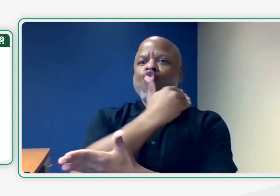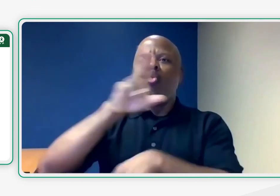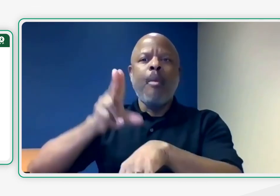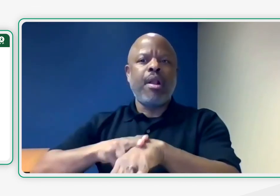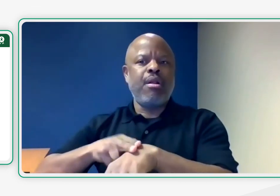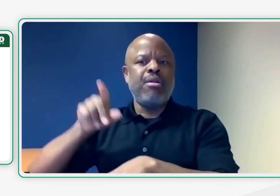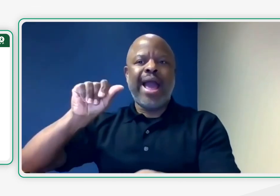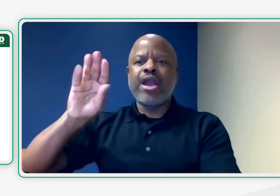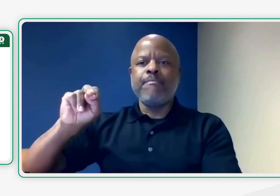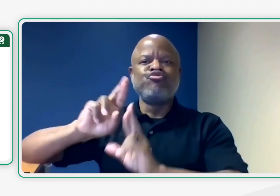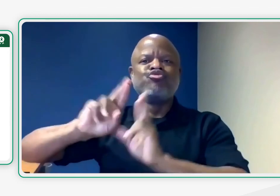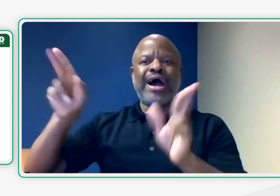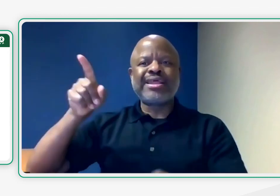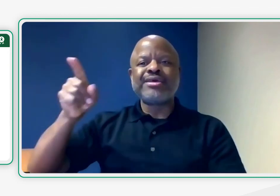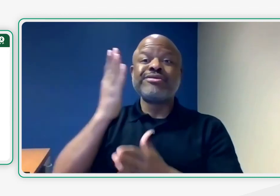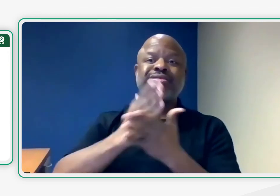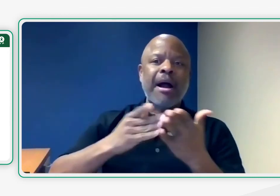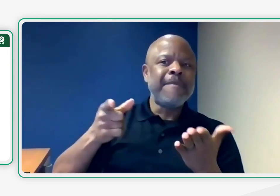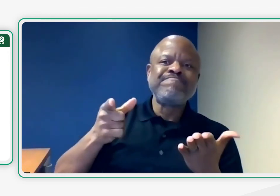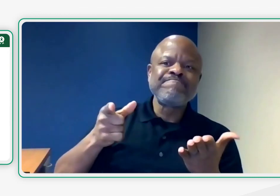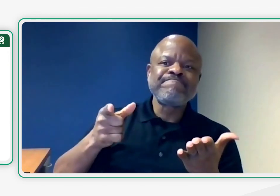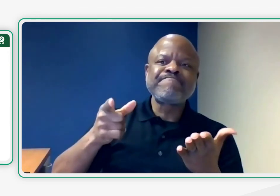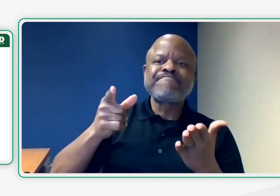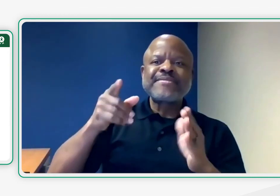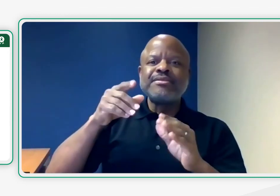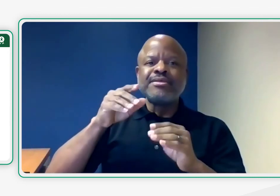and delivering boxes, and all of those things through Amazon.